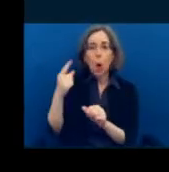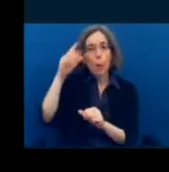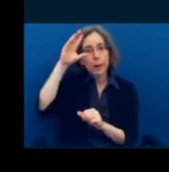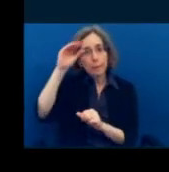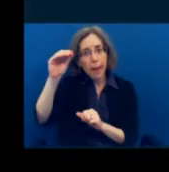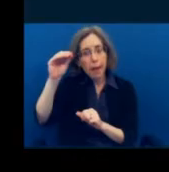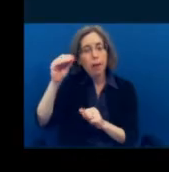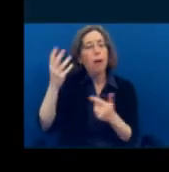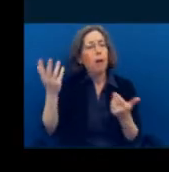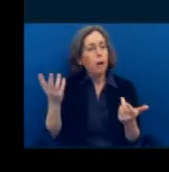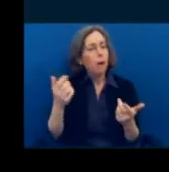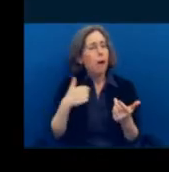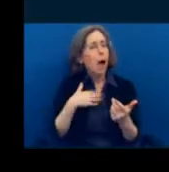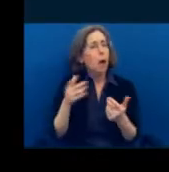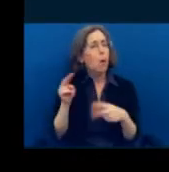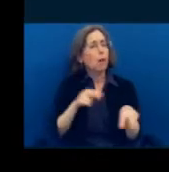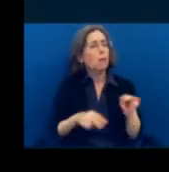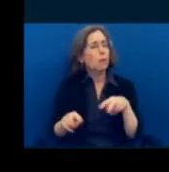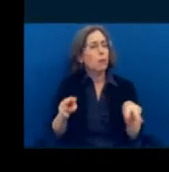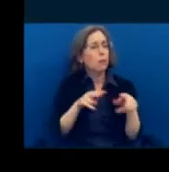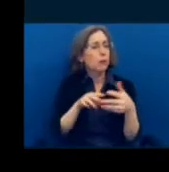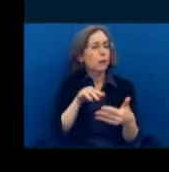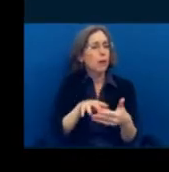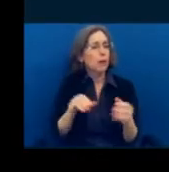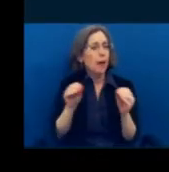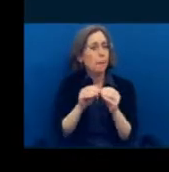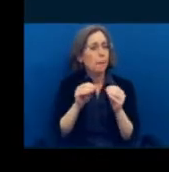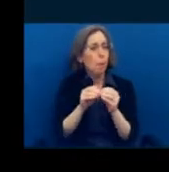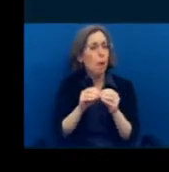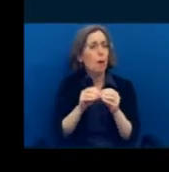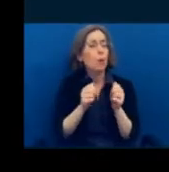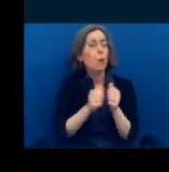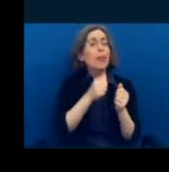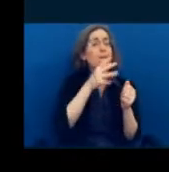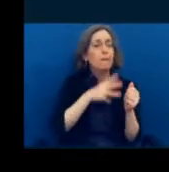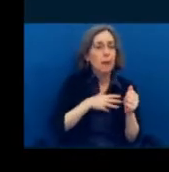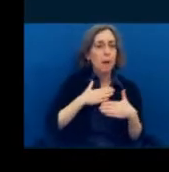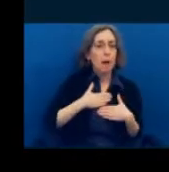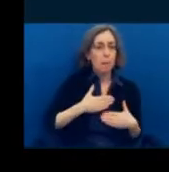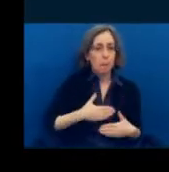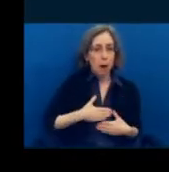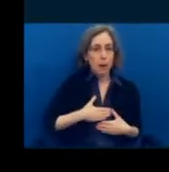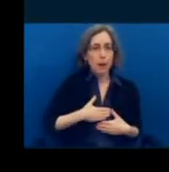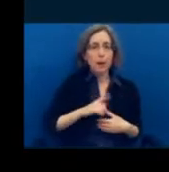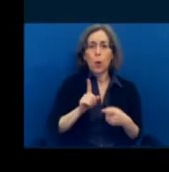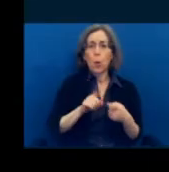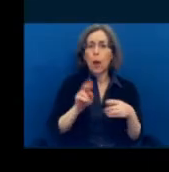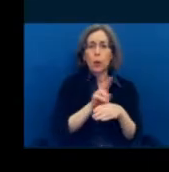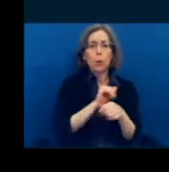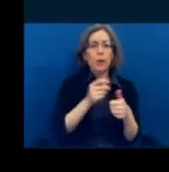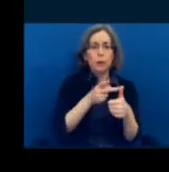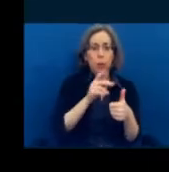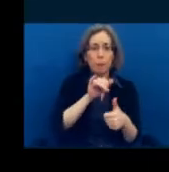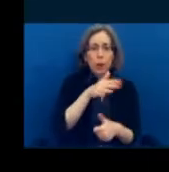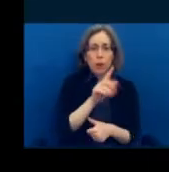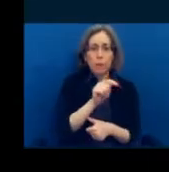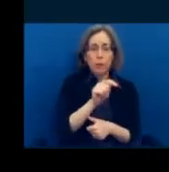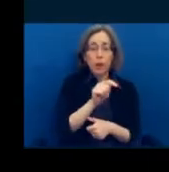IT, WITH THE FEMALE BODY AS A PRIMARY SUBJECT.